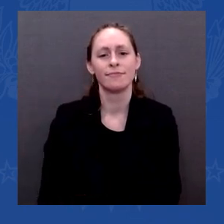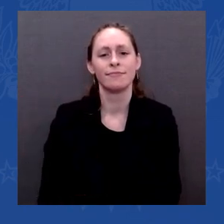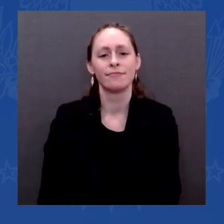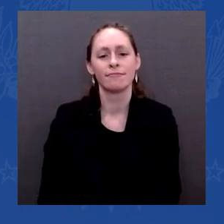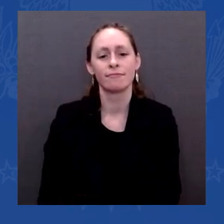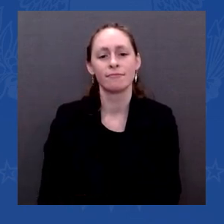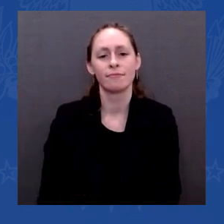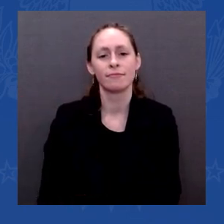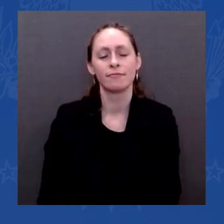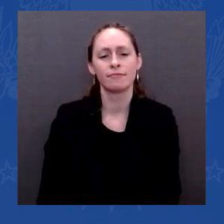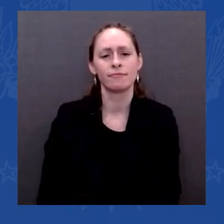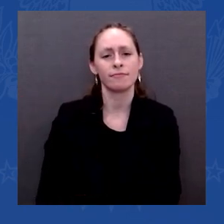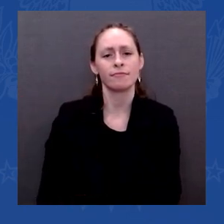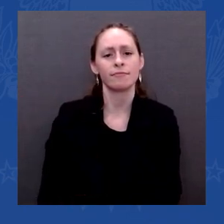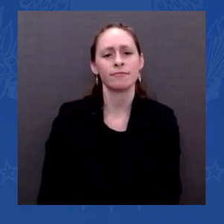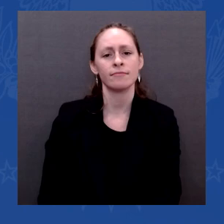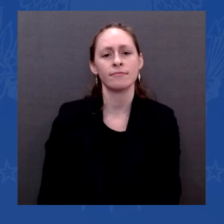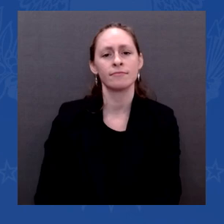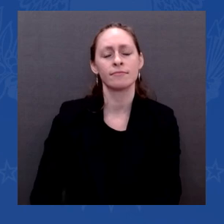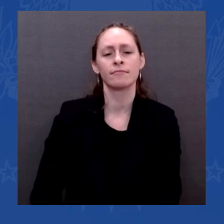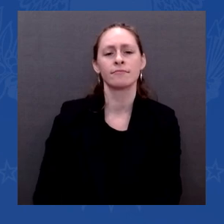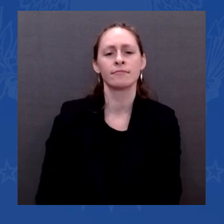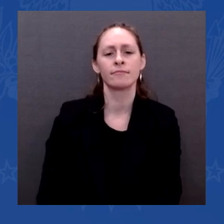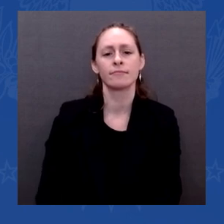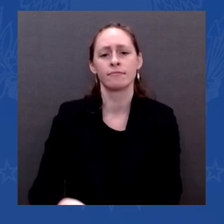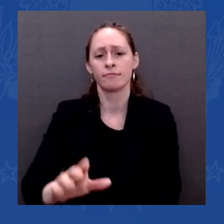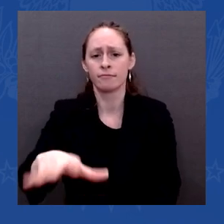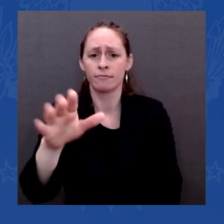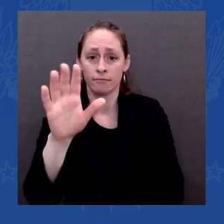will pay a single additional penny in federal taxes.